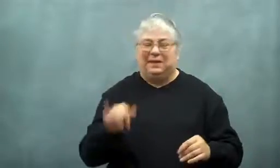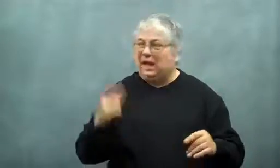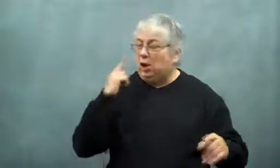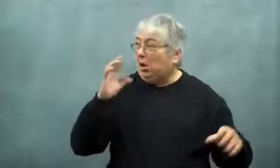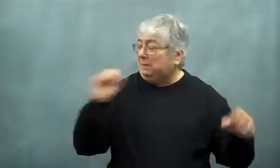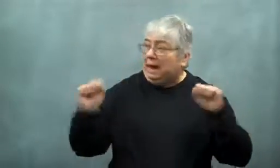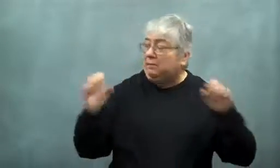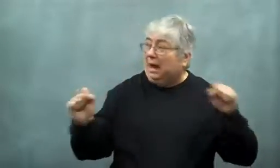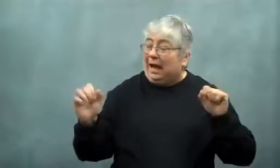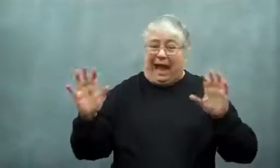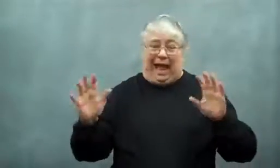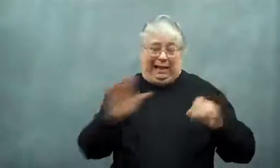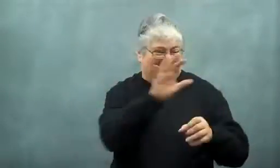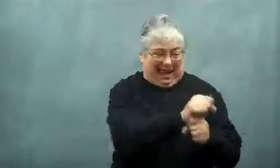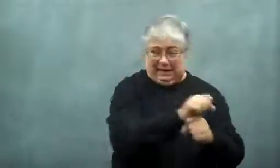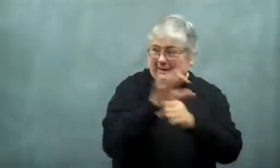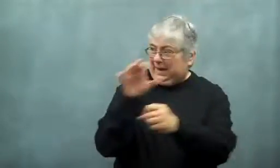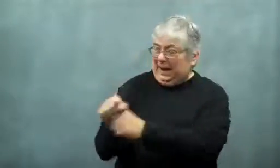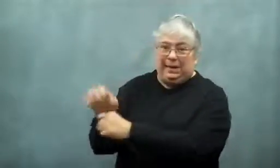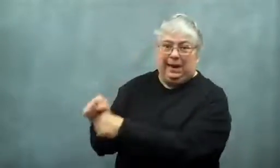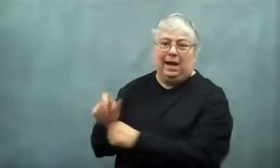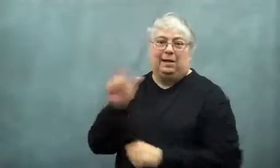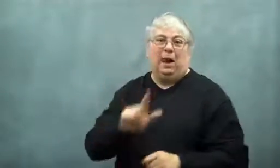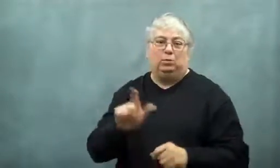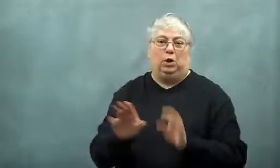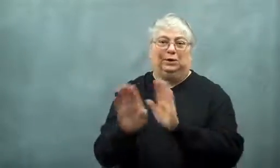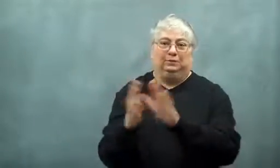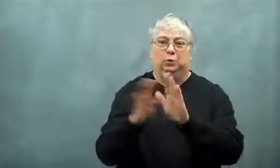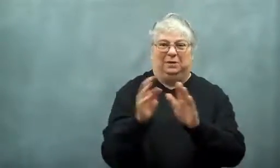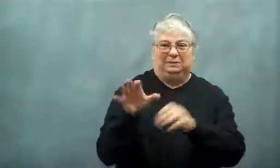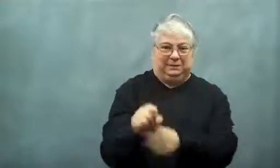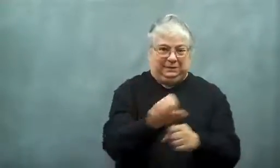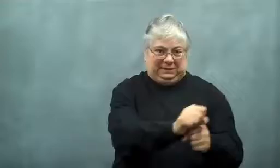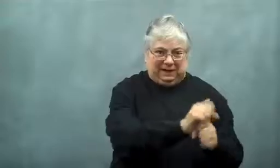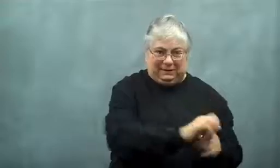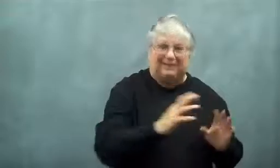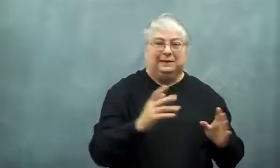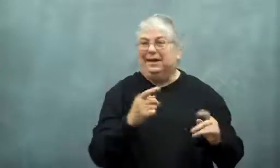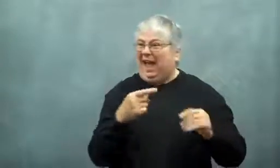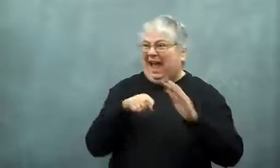Upon hearing the shots, she locked all the library doors.